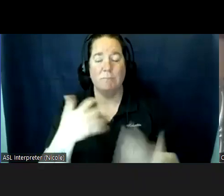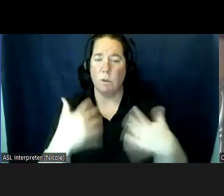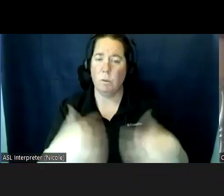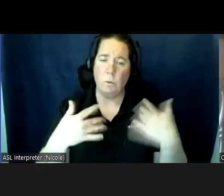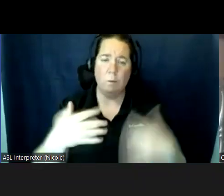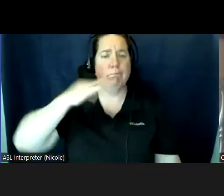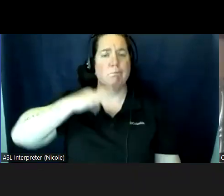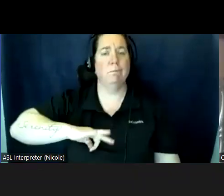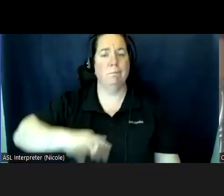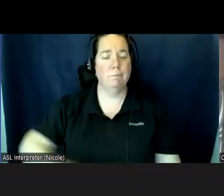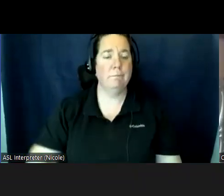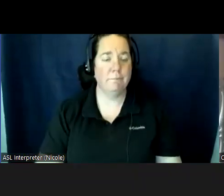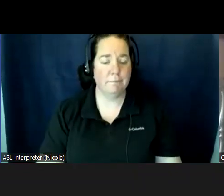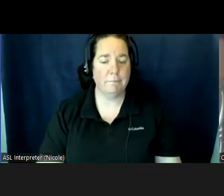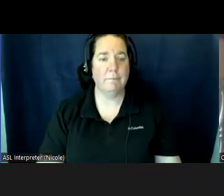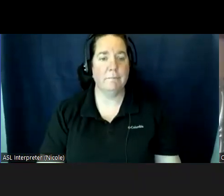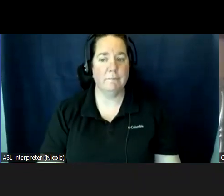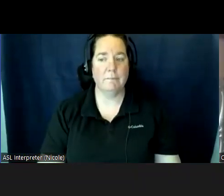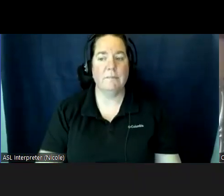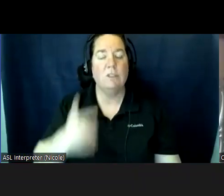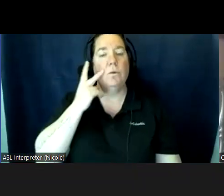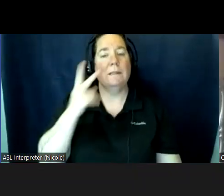For everyone, you will see a link to the evaluation.